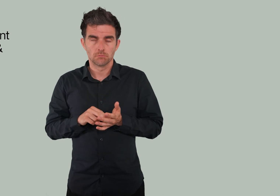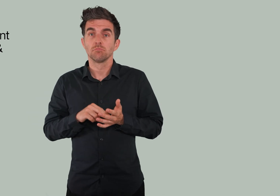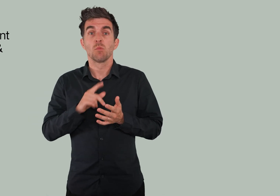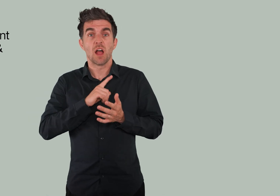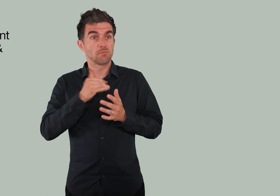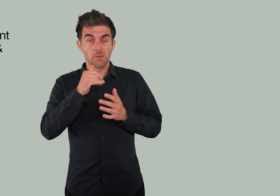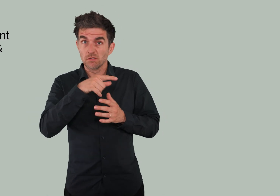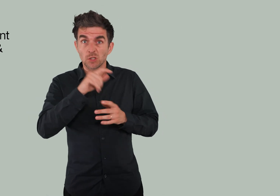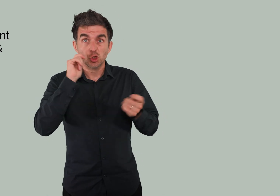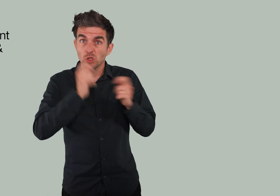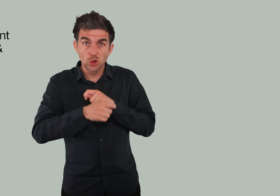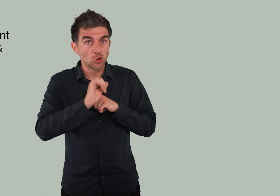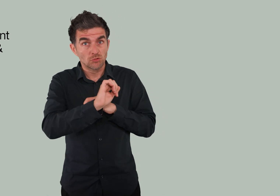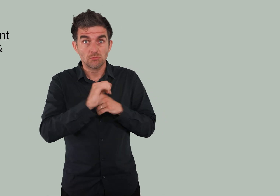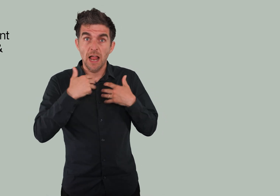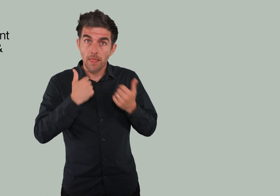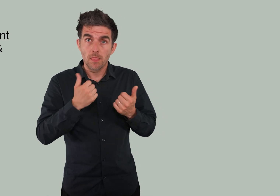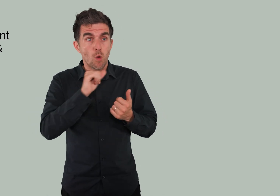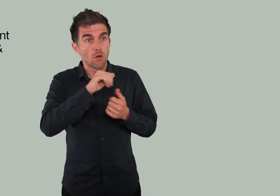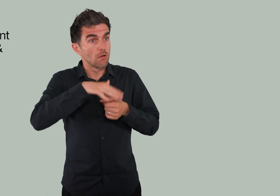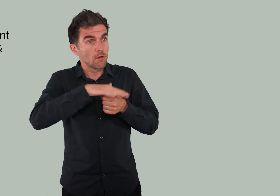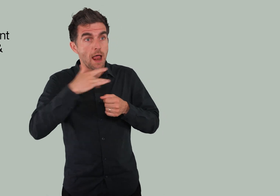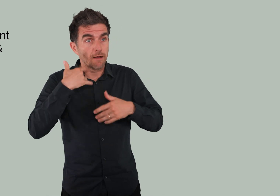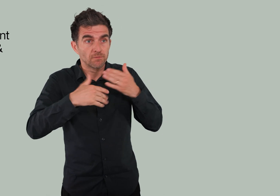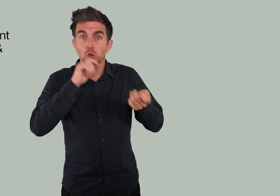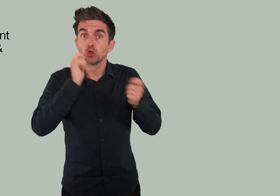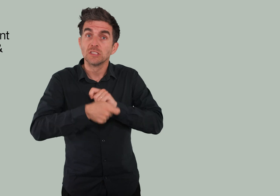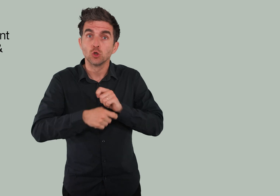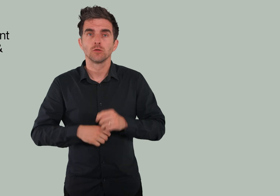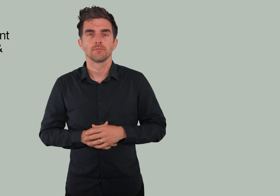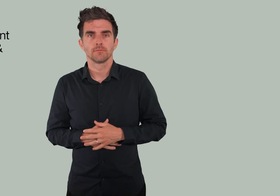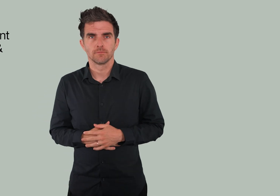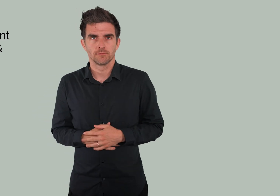triggered by changes in a customer's health or personal circumstances.